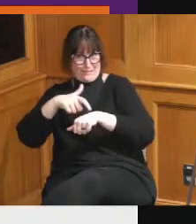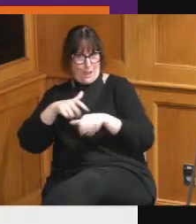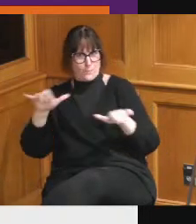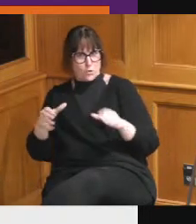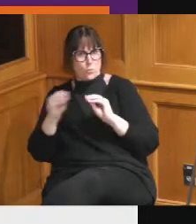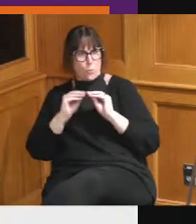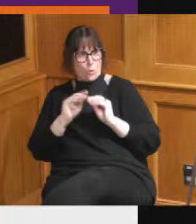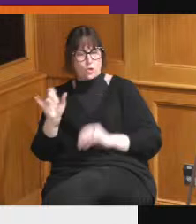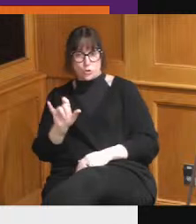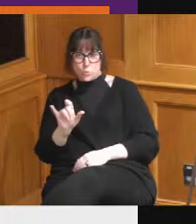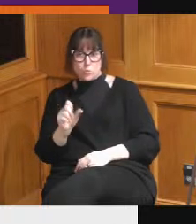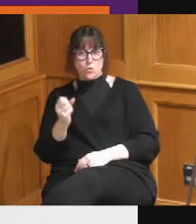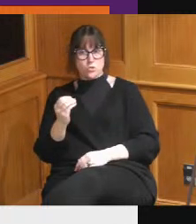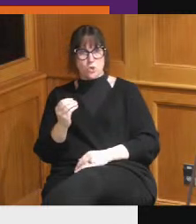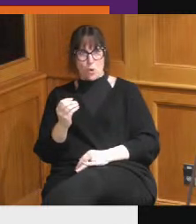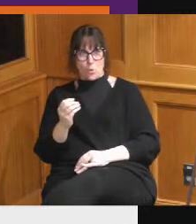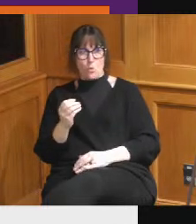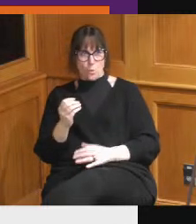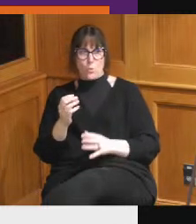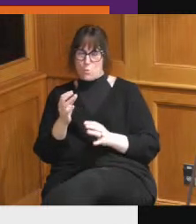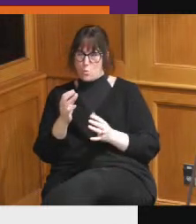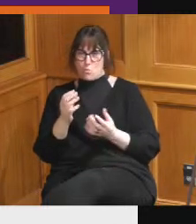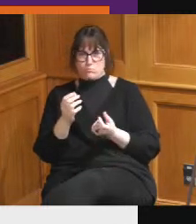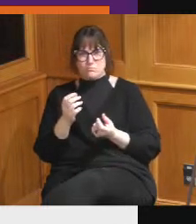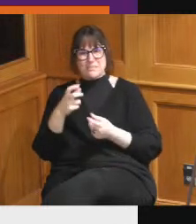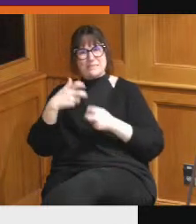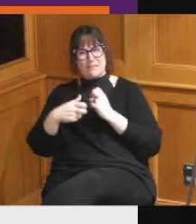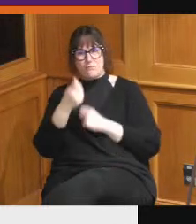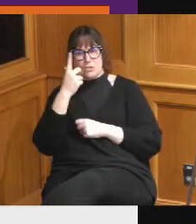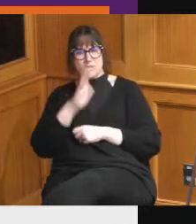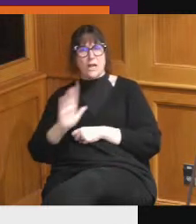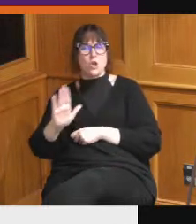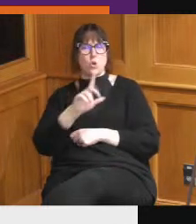it just was it's hard to overstate how important it was the County's commitment at the front right